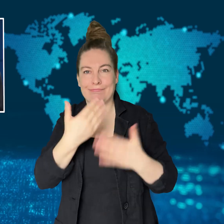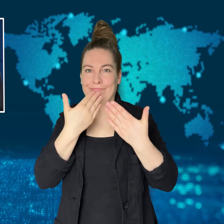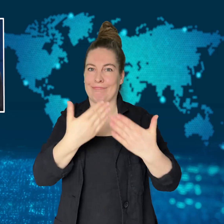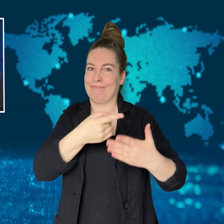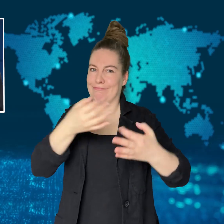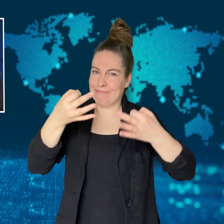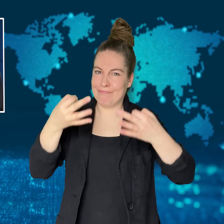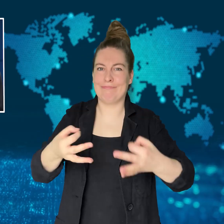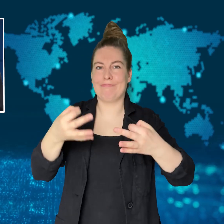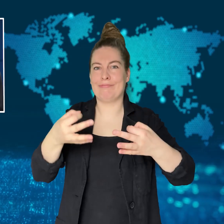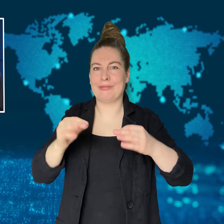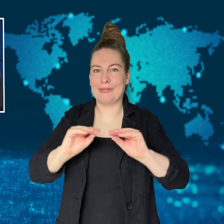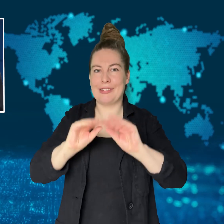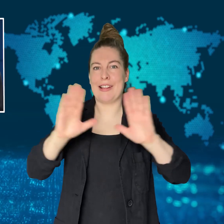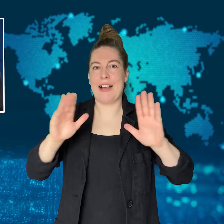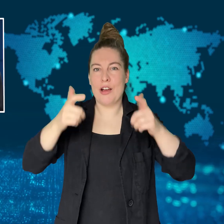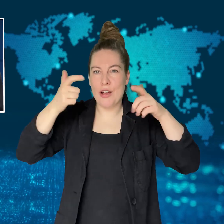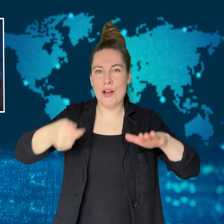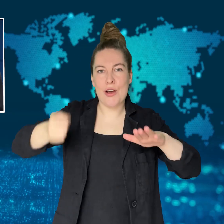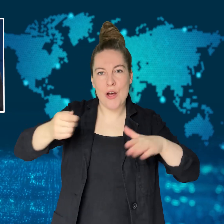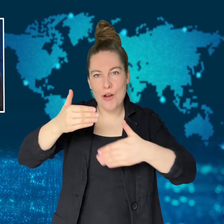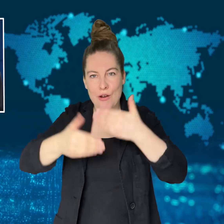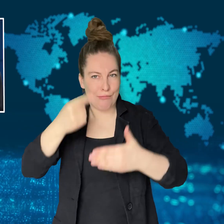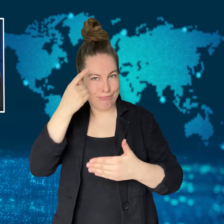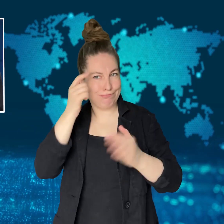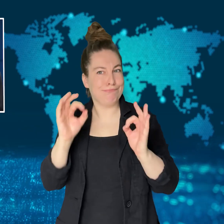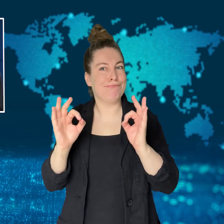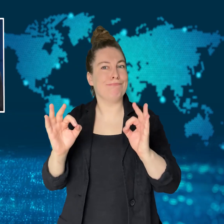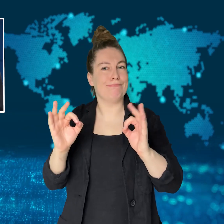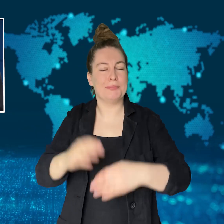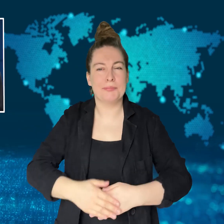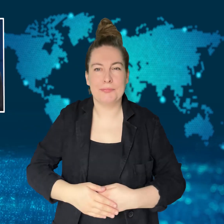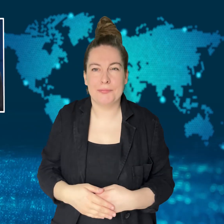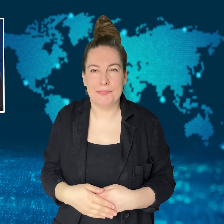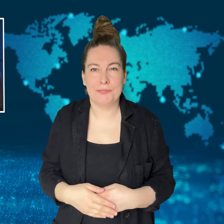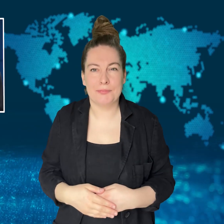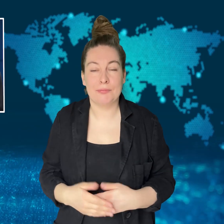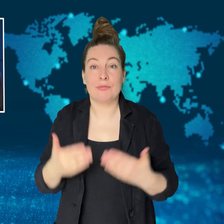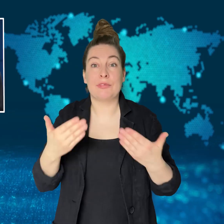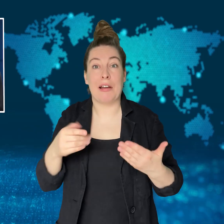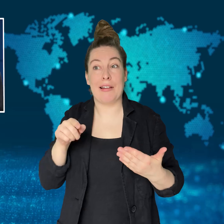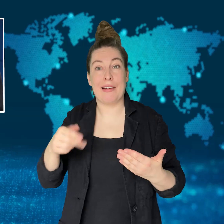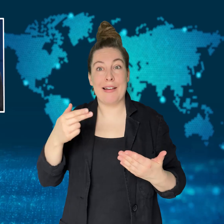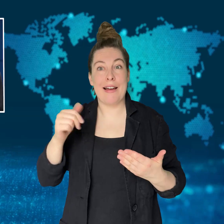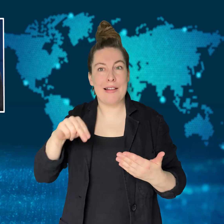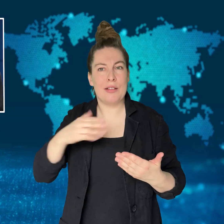to work on the country's world trade and other urgent items.